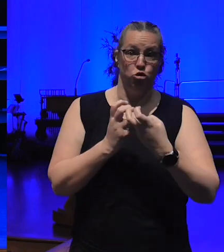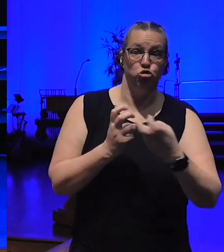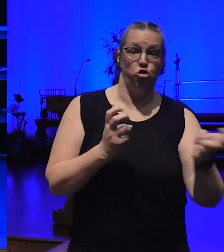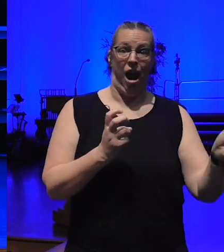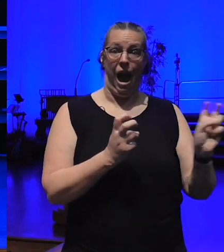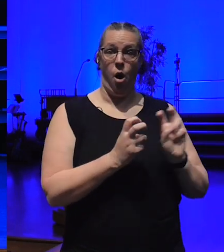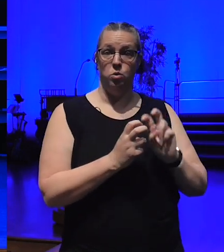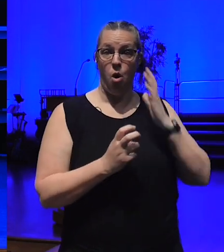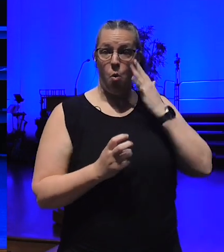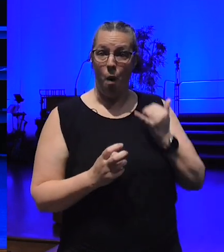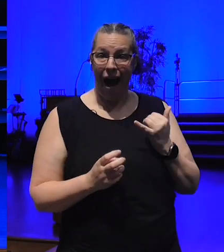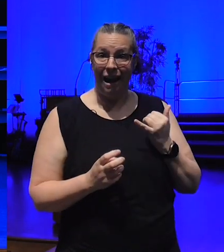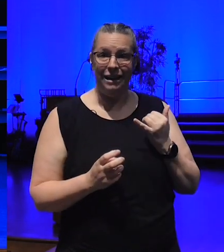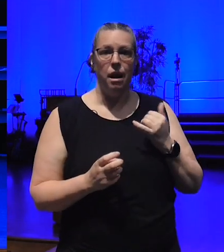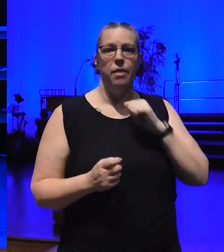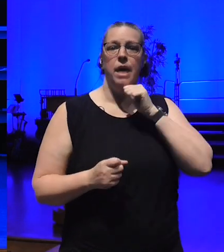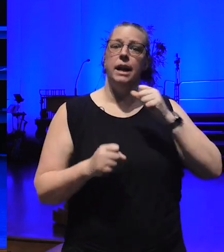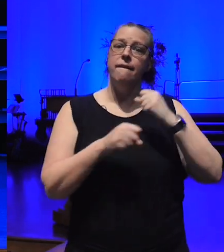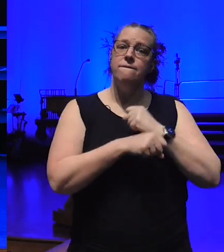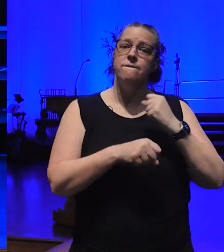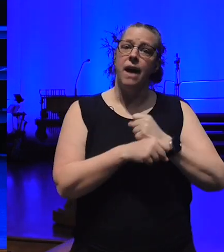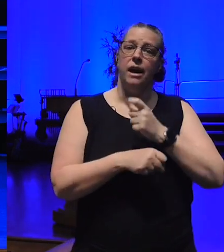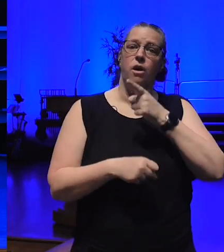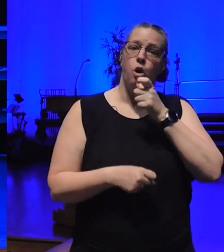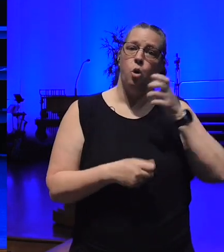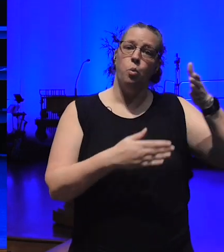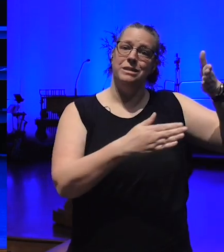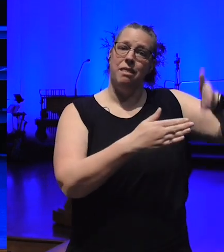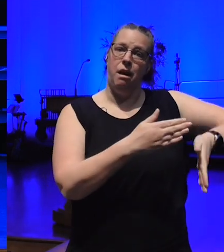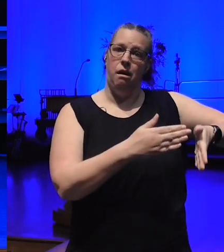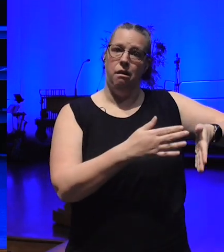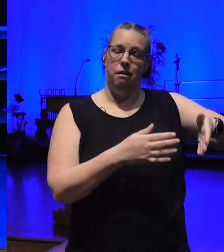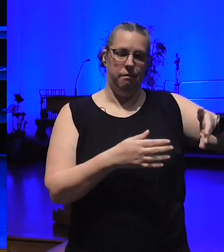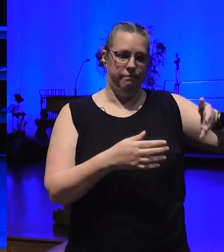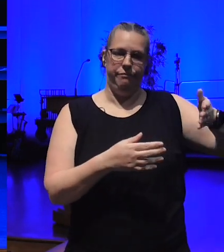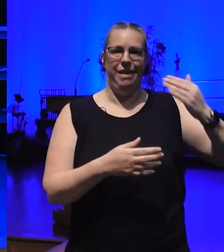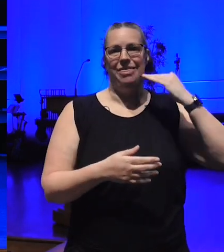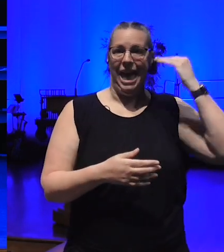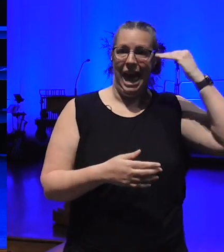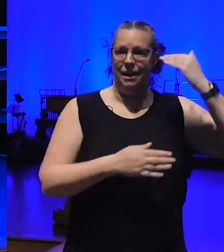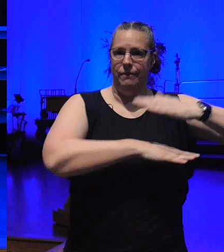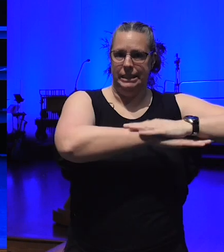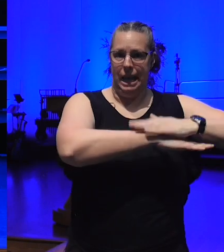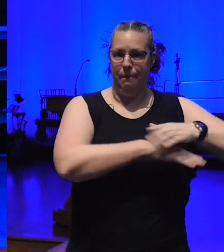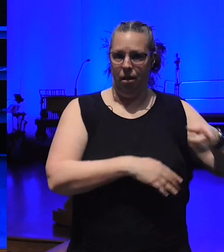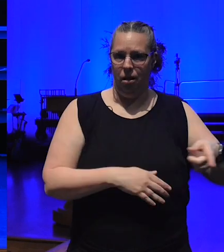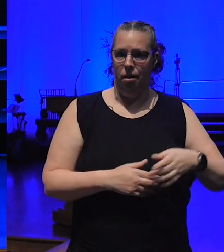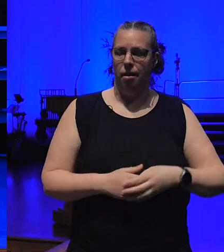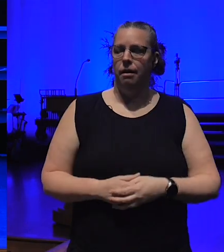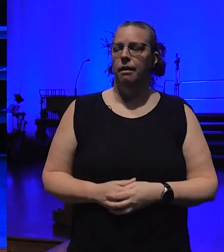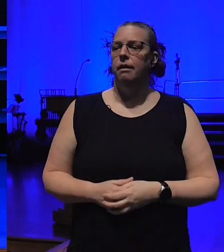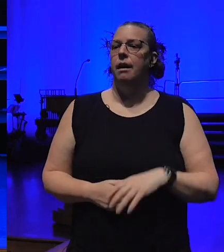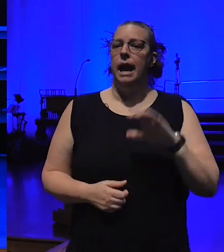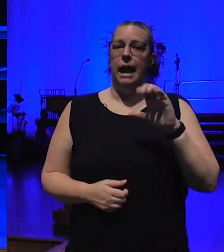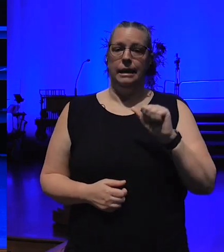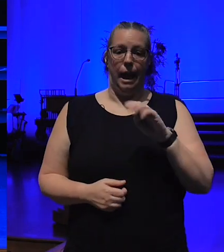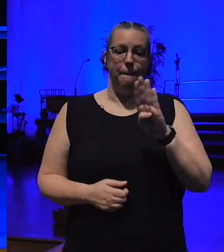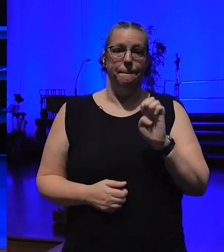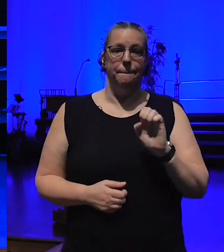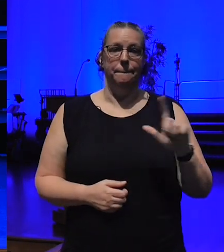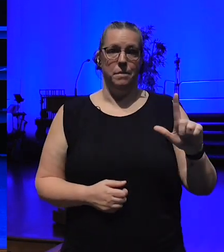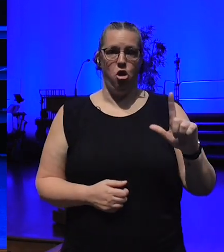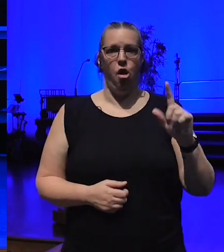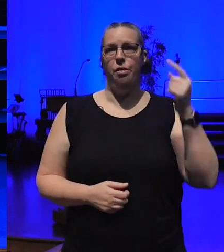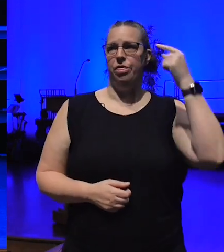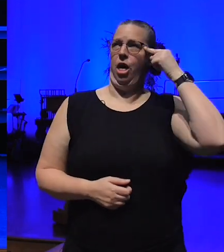for who got to sit at the head of the table and Campbell theorized that in order to set forth on